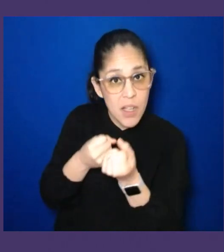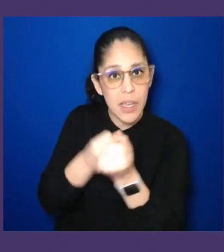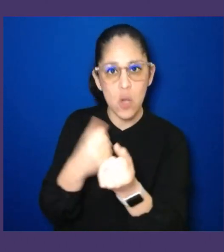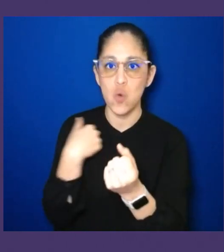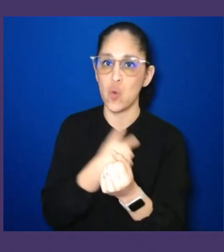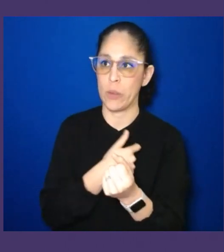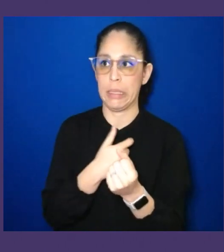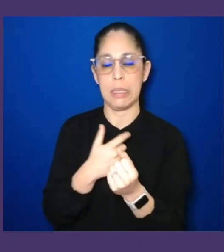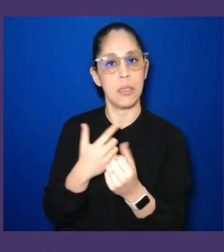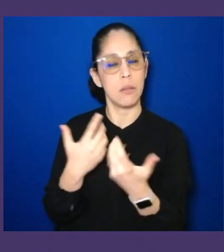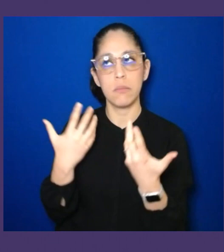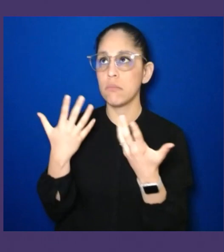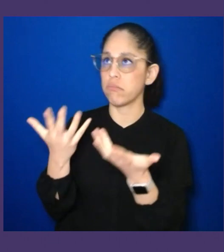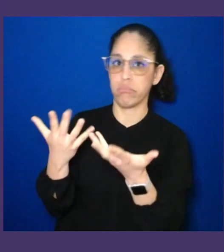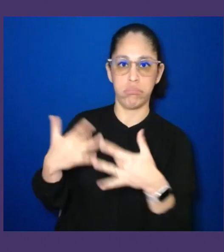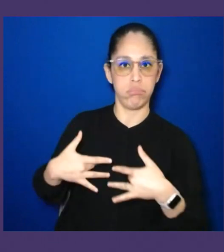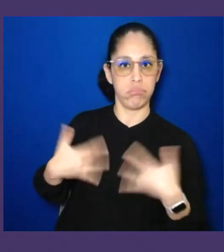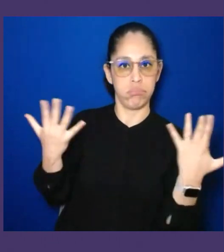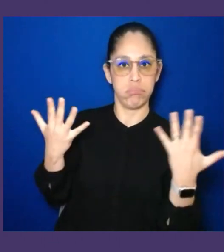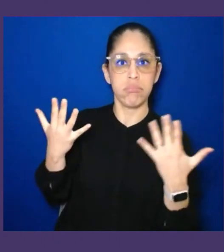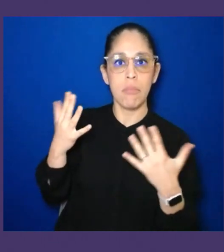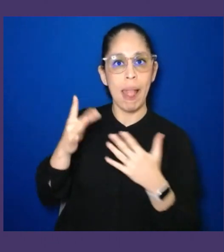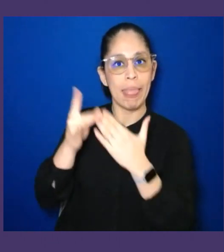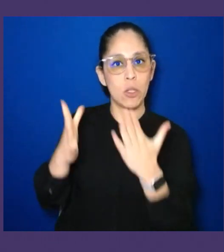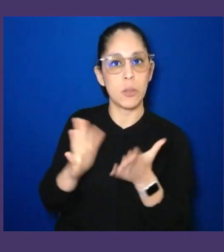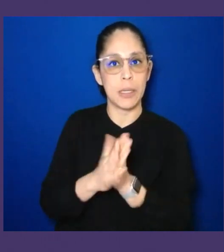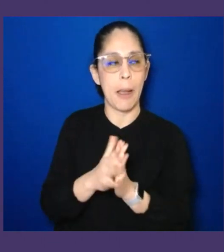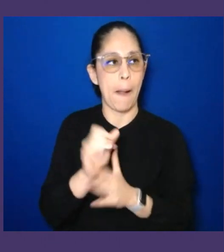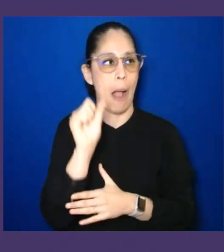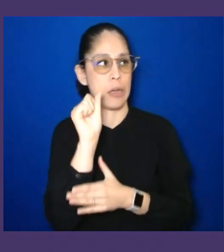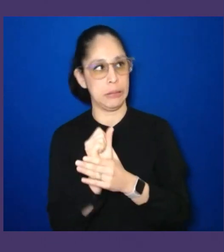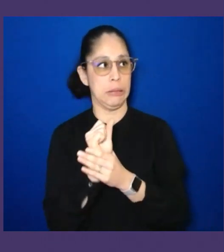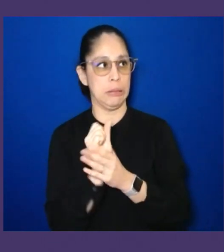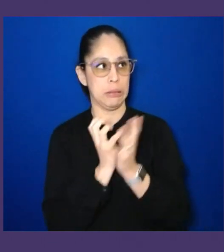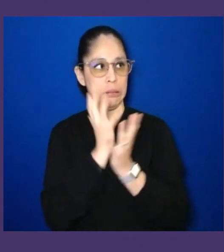leaders into holding an investigation and then it got underway.